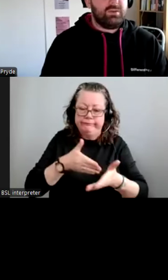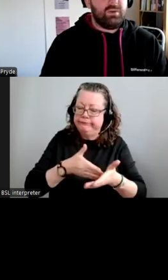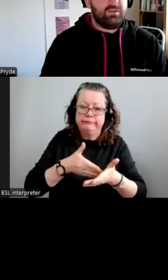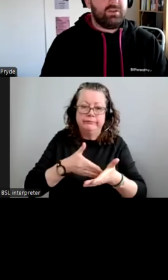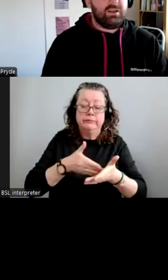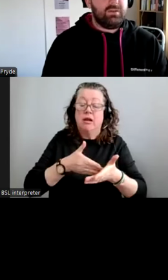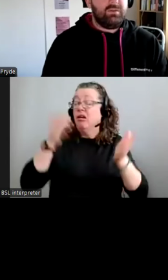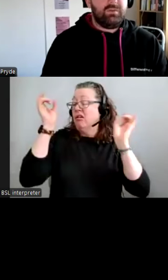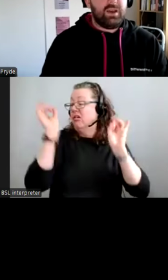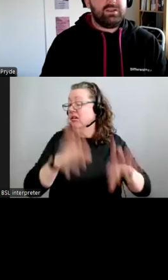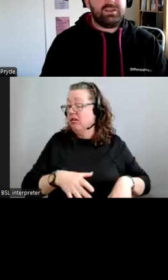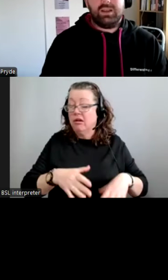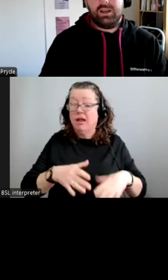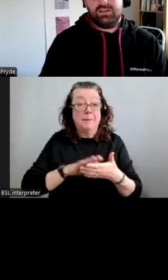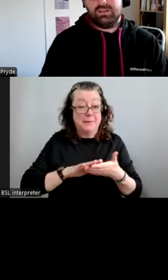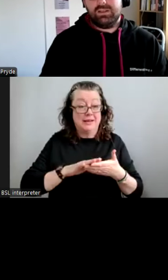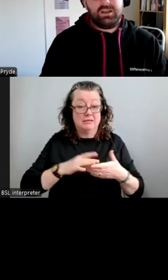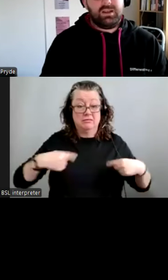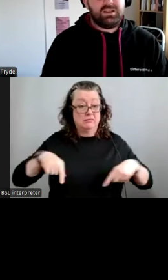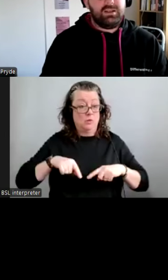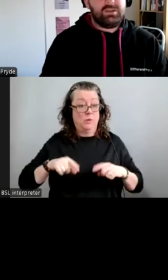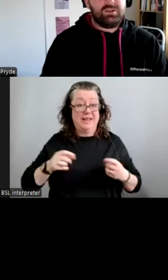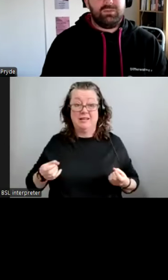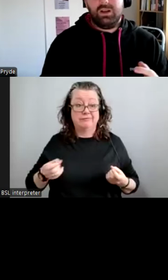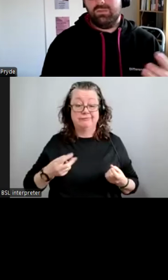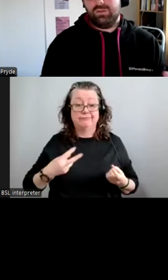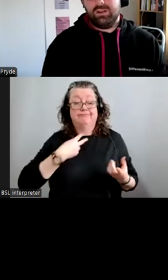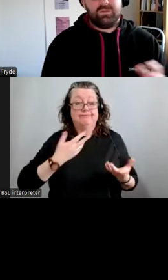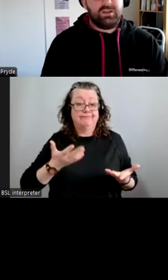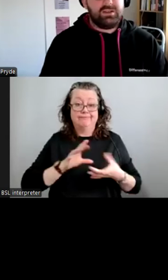with fans and attendees which could become long-term fans.